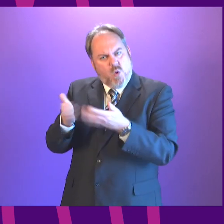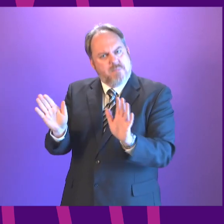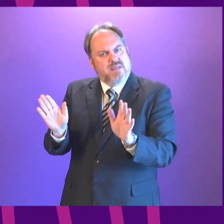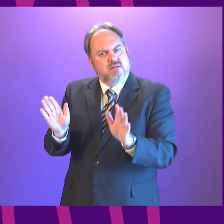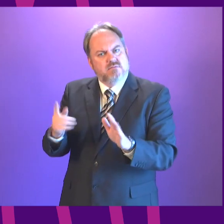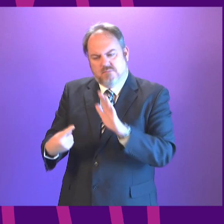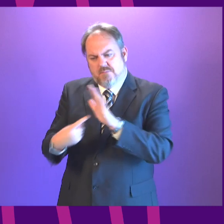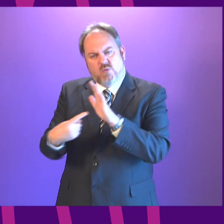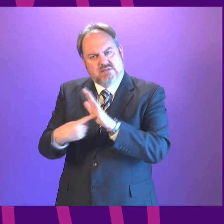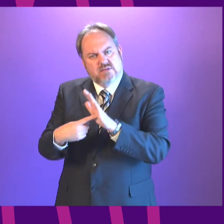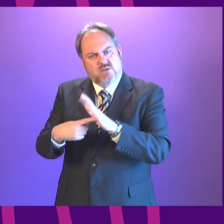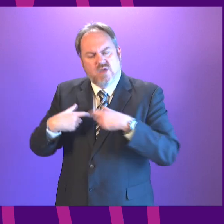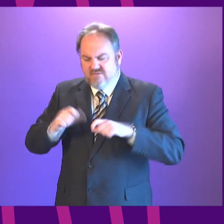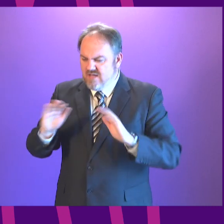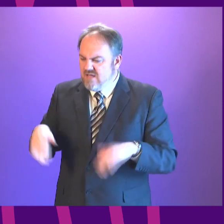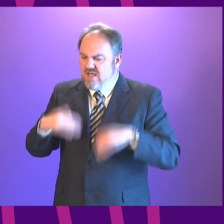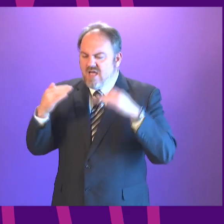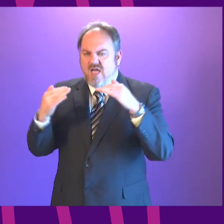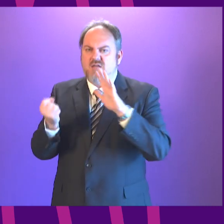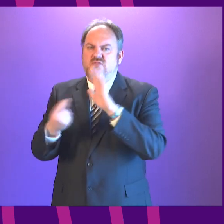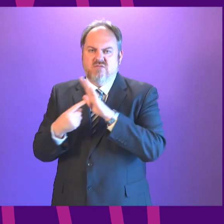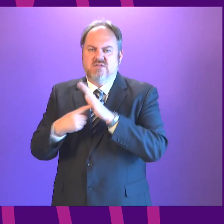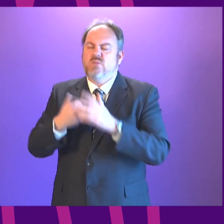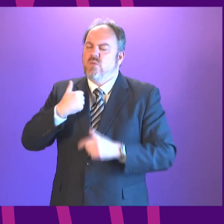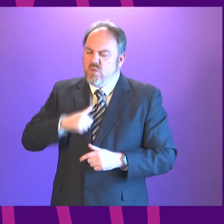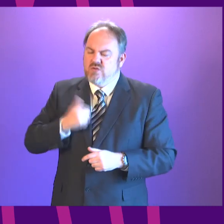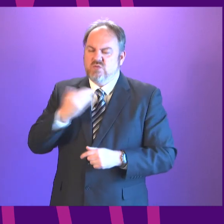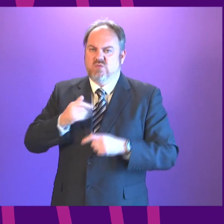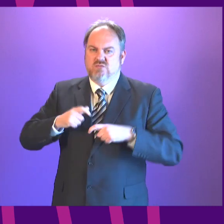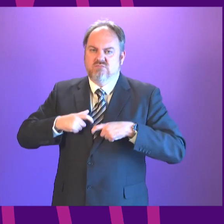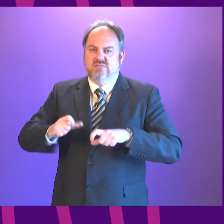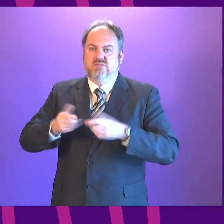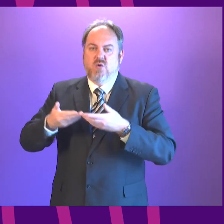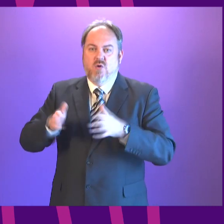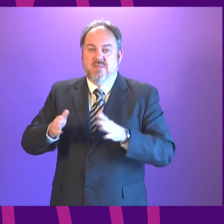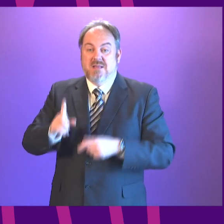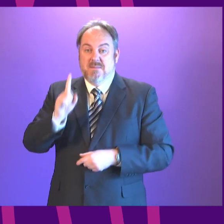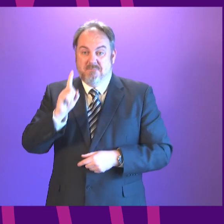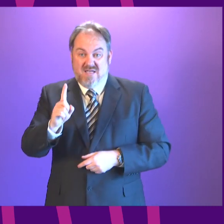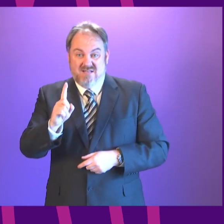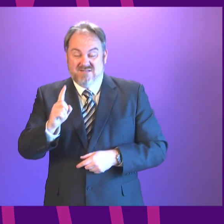remains a priority, as far as is possible. However, the recent developments—and all